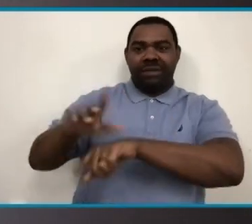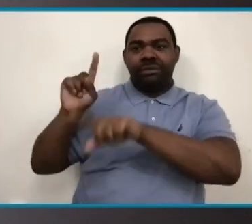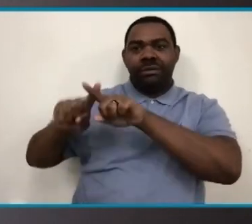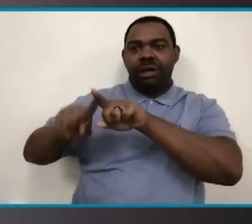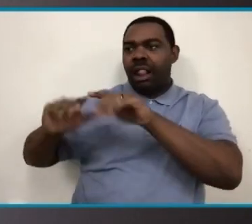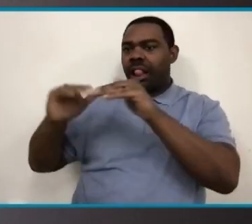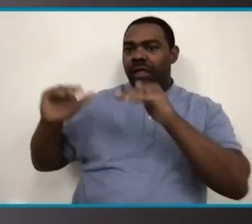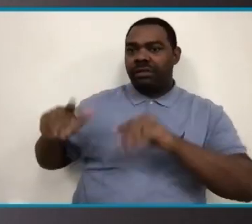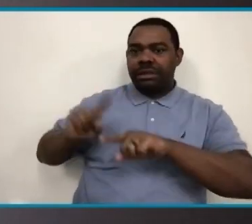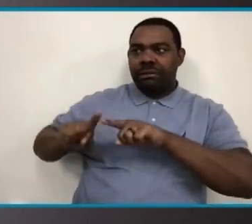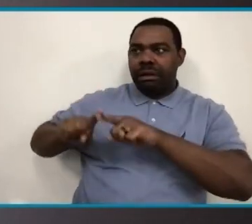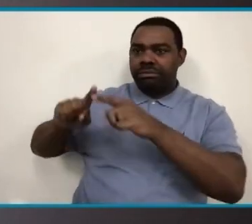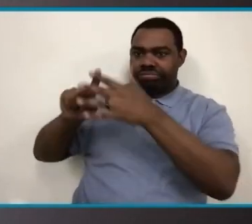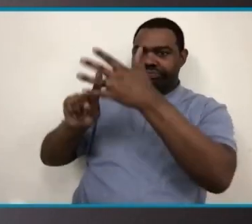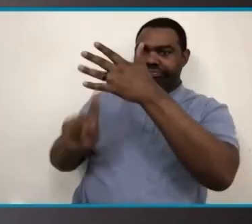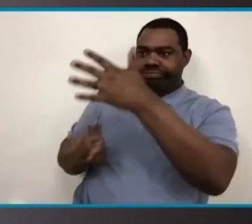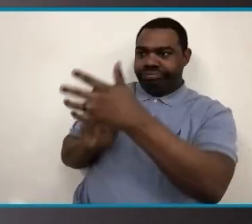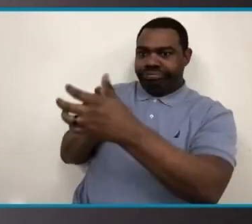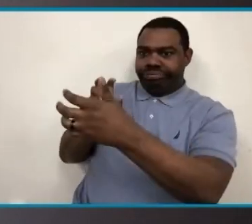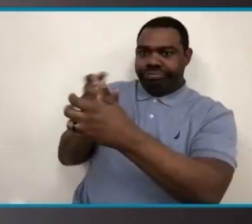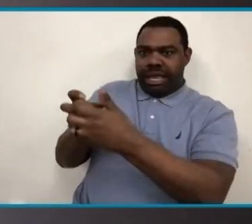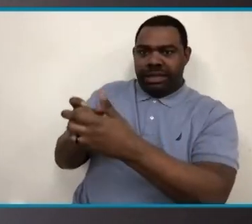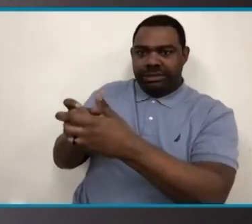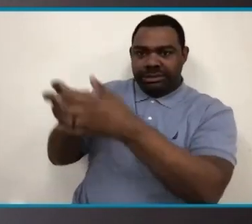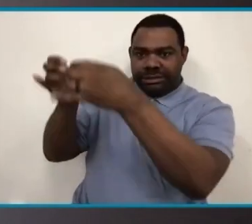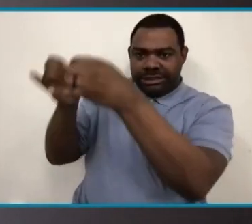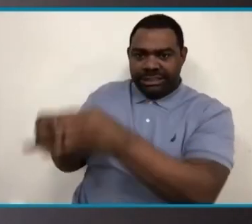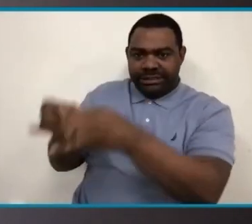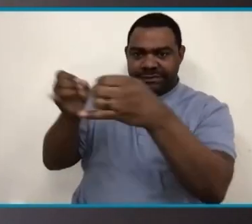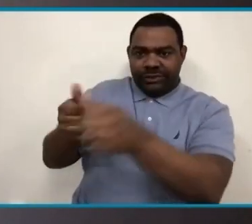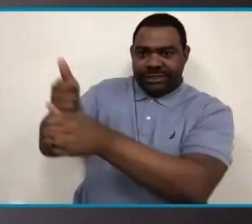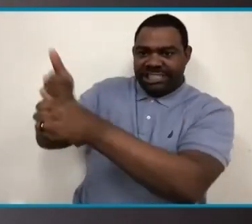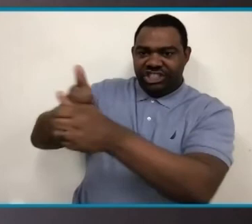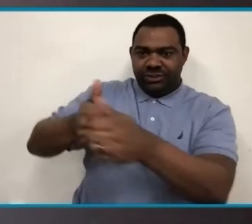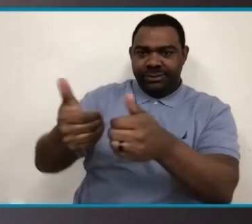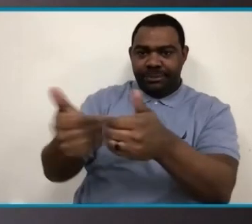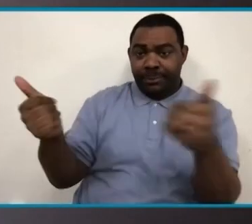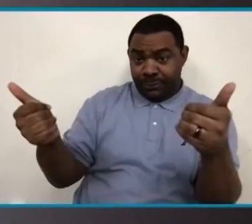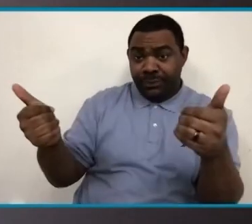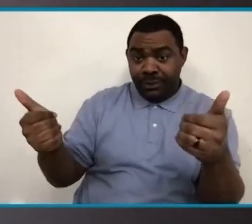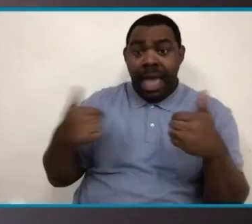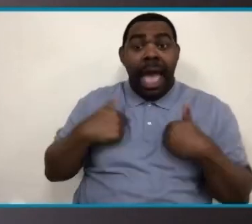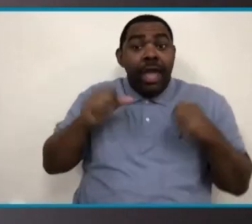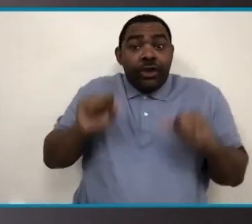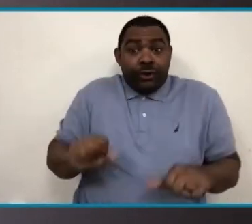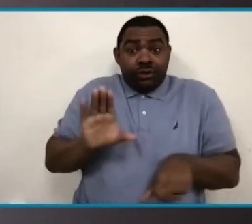individual. So I could play the same piece of music for everyone on the panel right now and we may have different reactions to it.